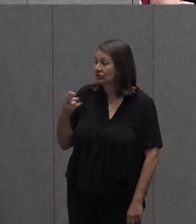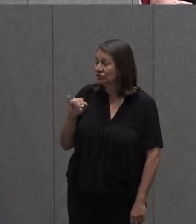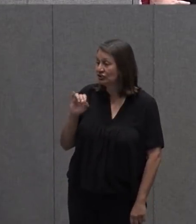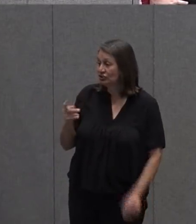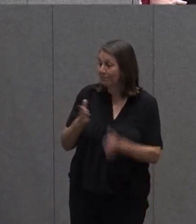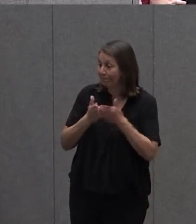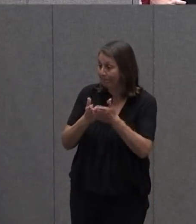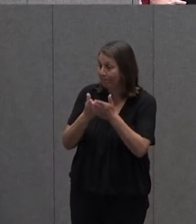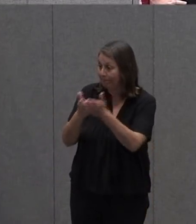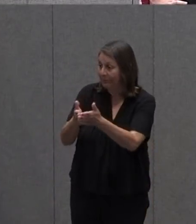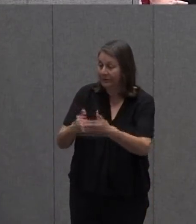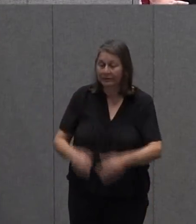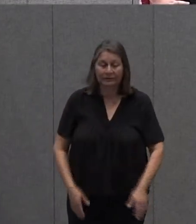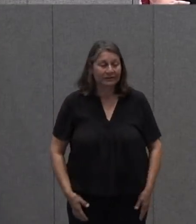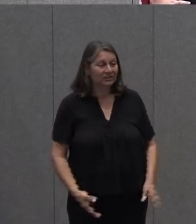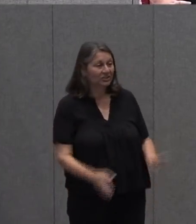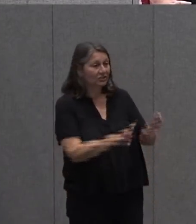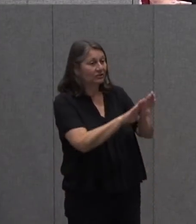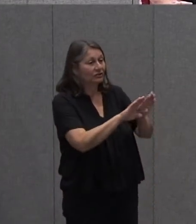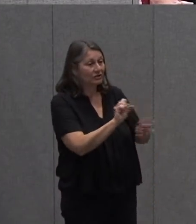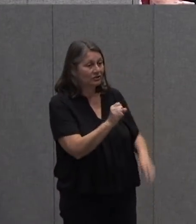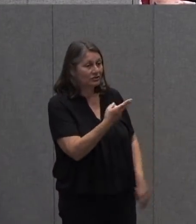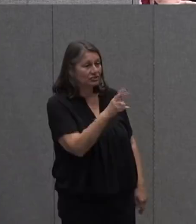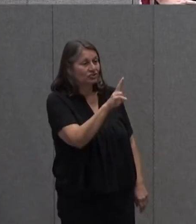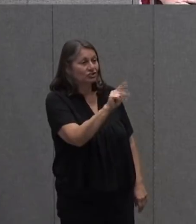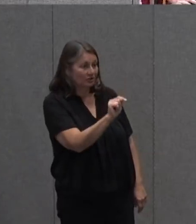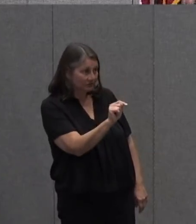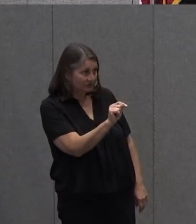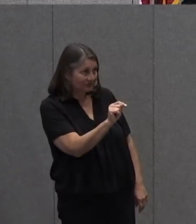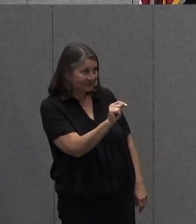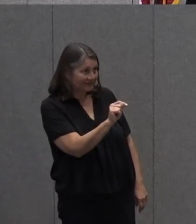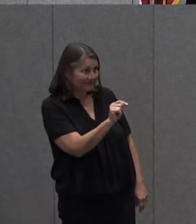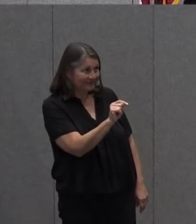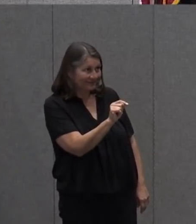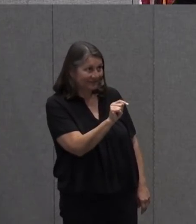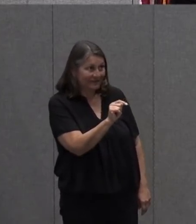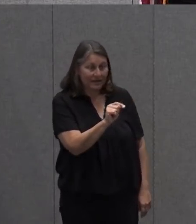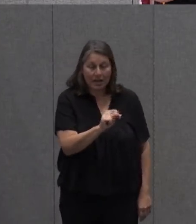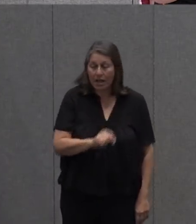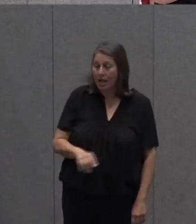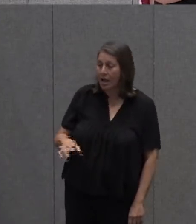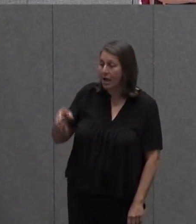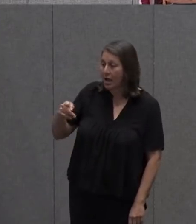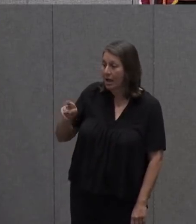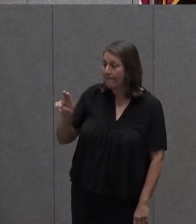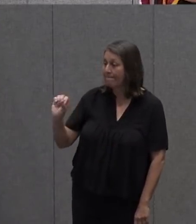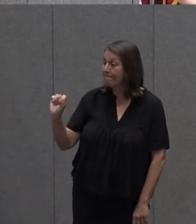Okay, shut, like shut the front door. I pushed the door closed, push.